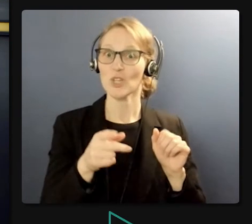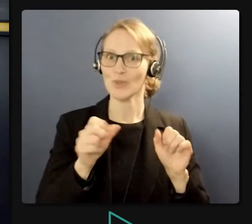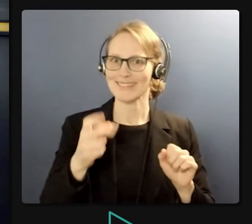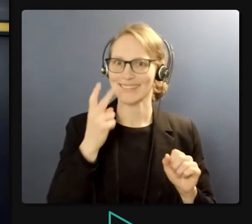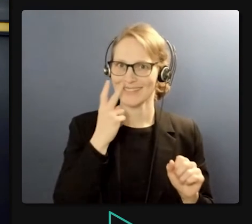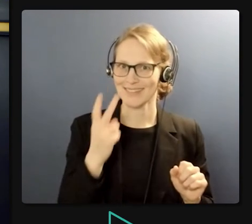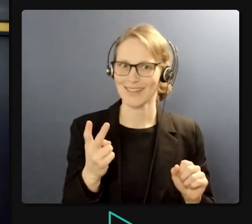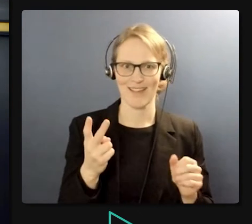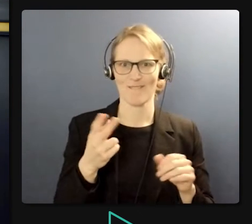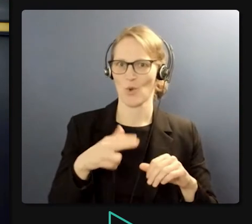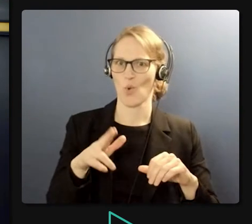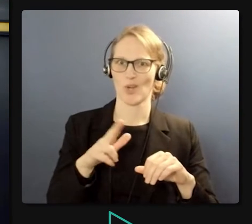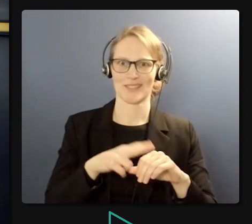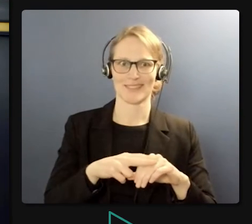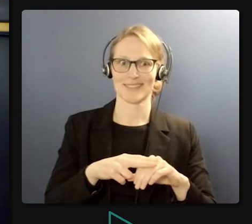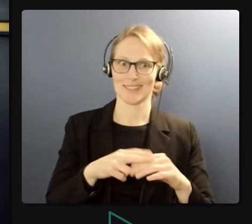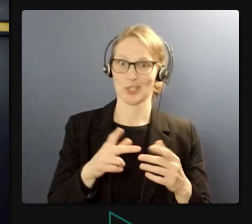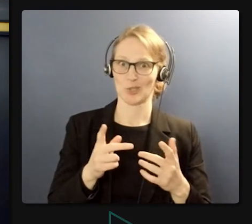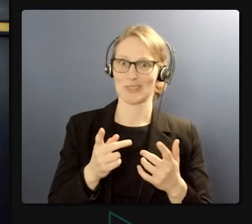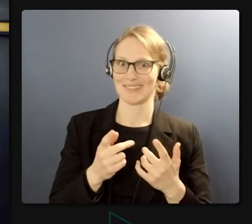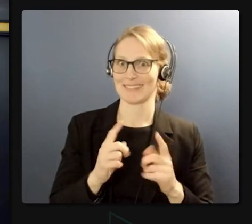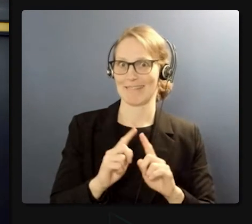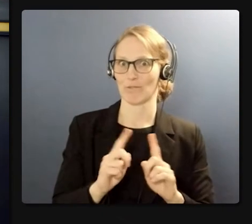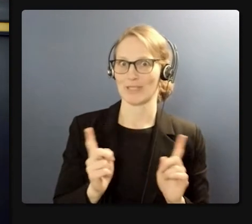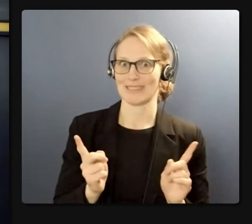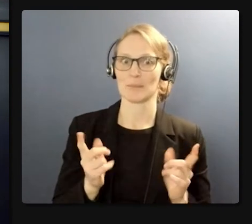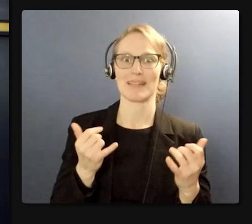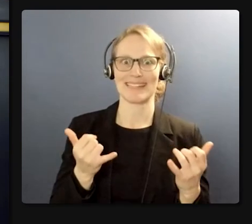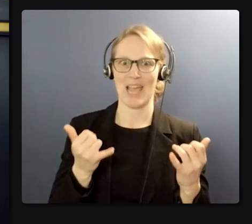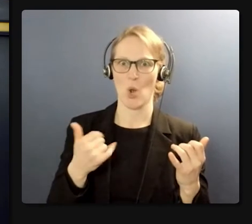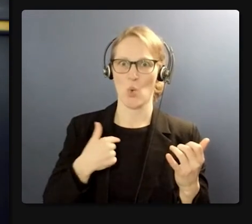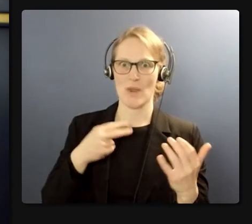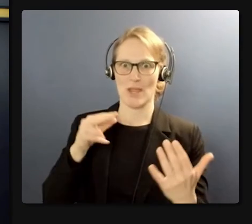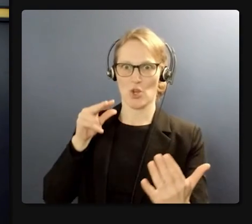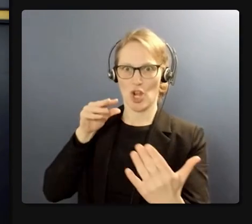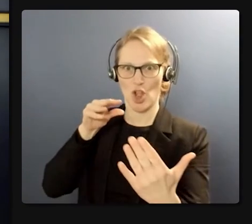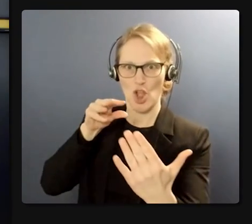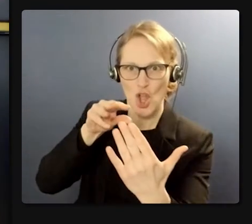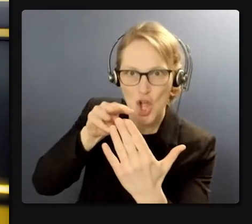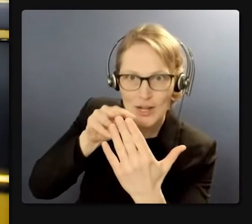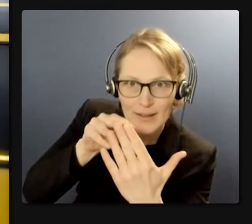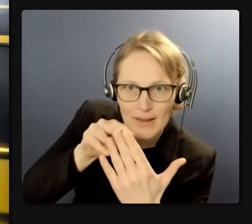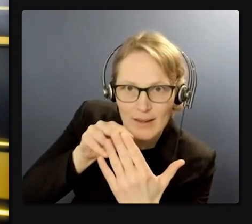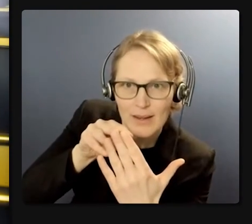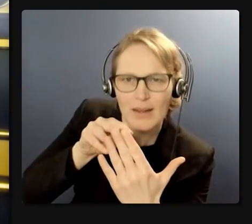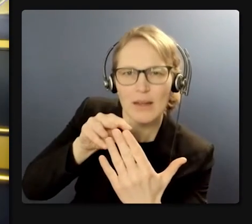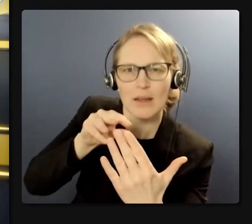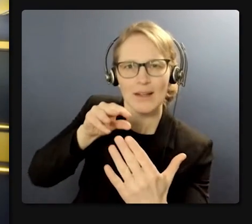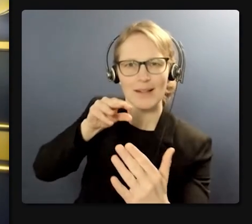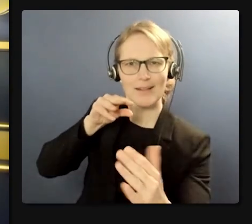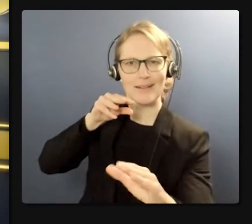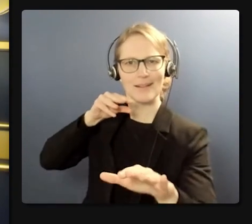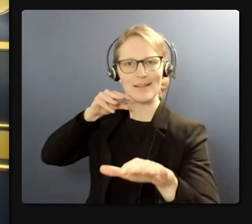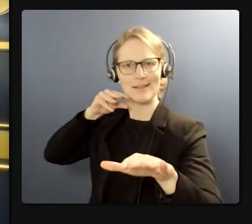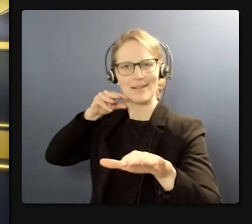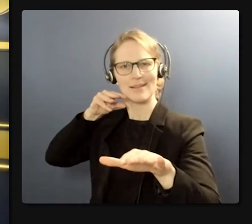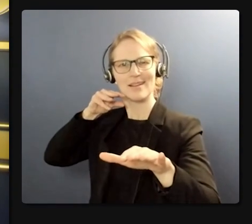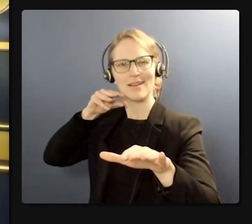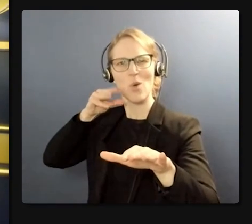Stepping through these, you can see that there are differences. But we are now looking at this very close up. What happens if we look at it